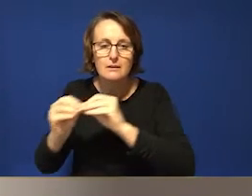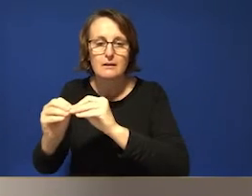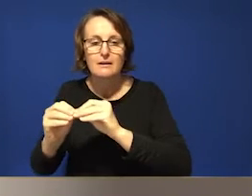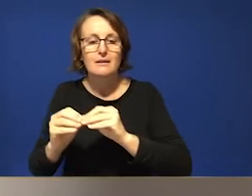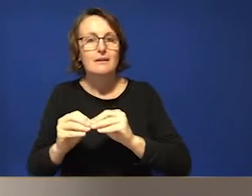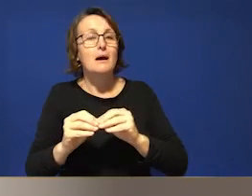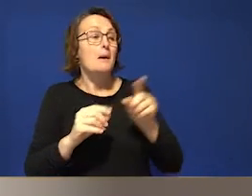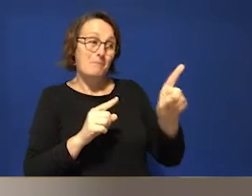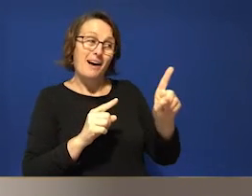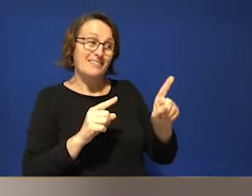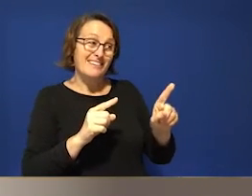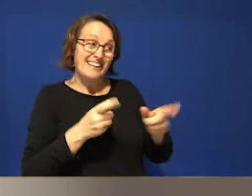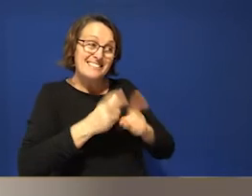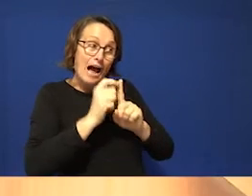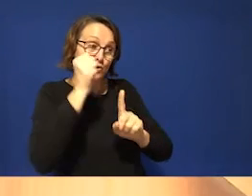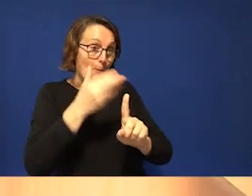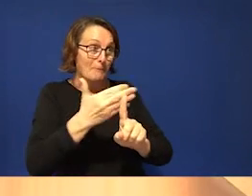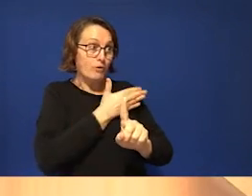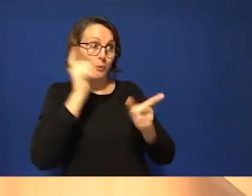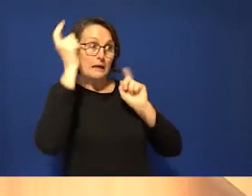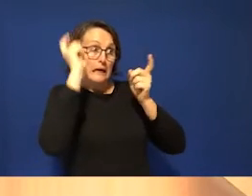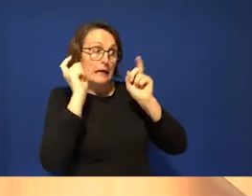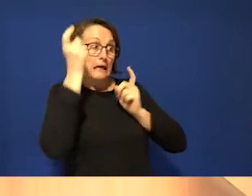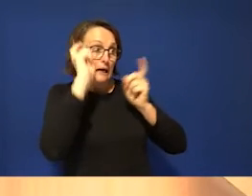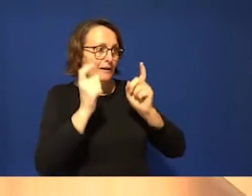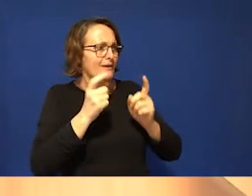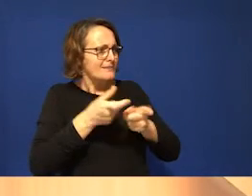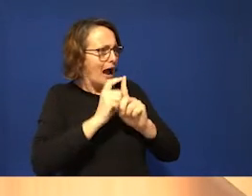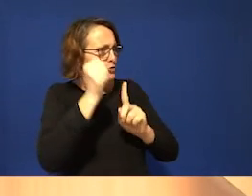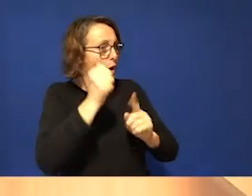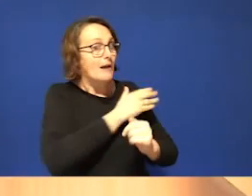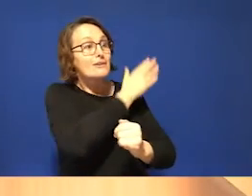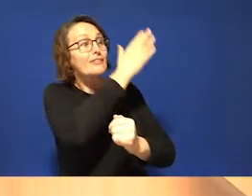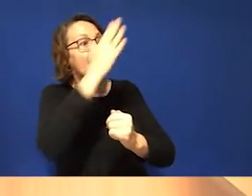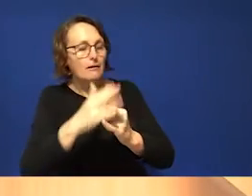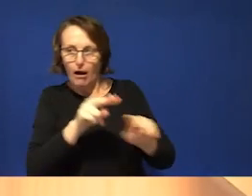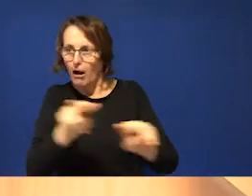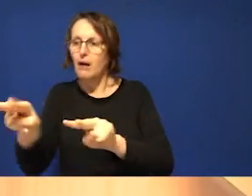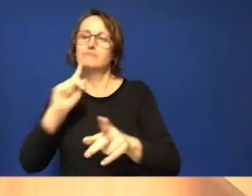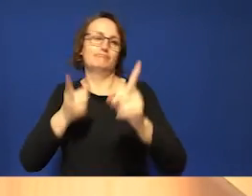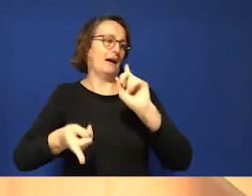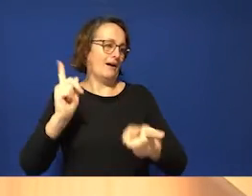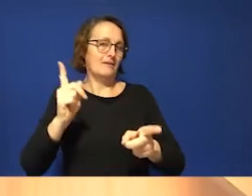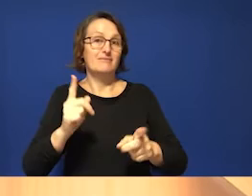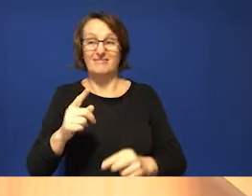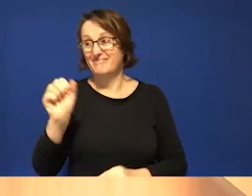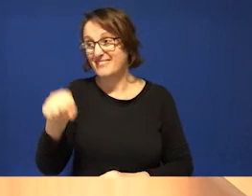But that realization doesn't come until after. I know. So it has begin with plenty of- And this is the thing about what I have learned about